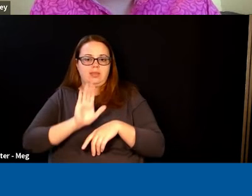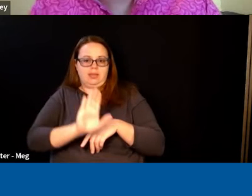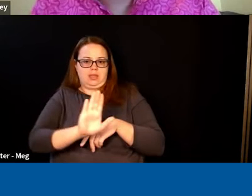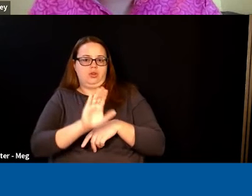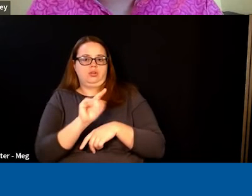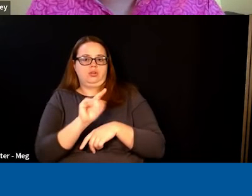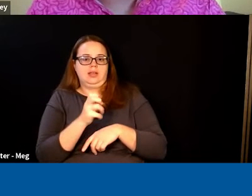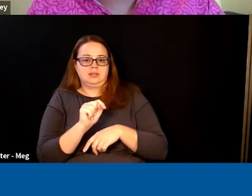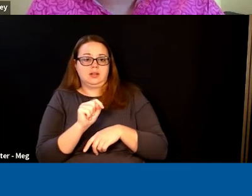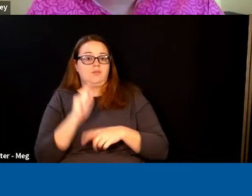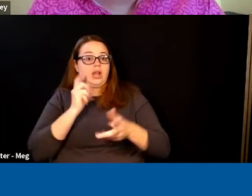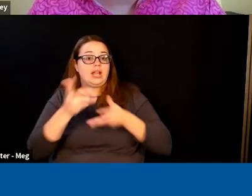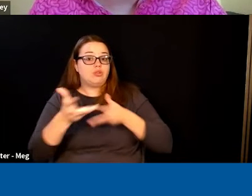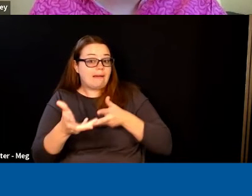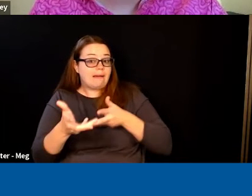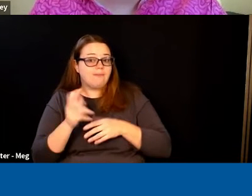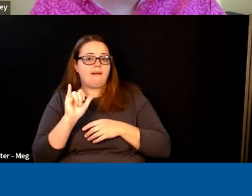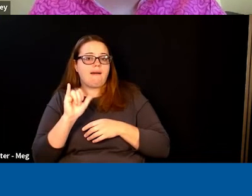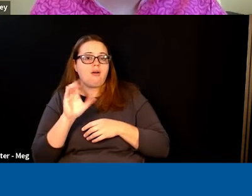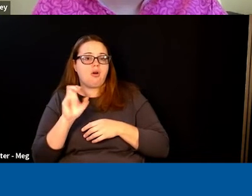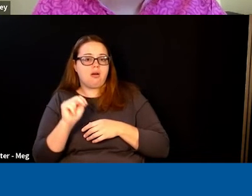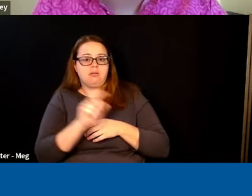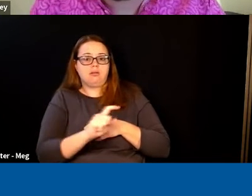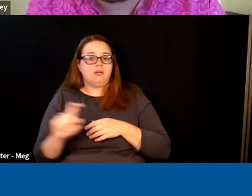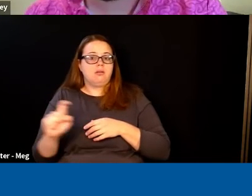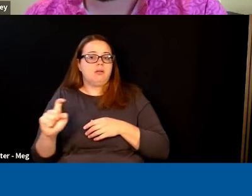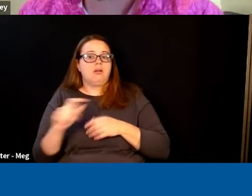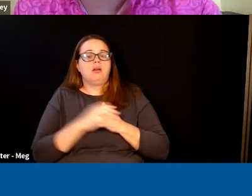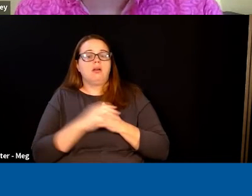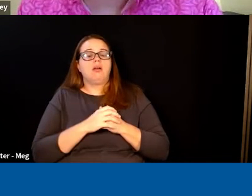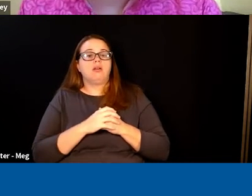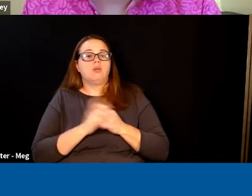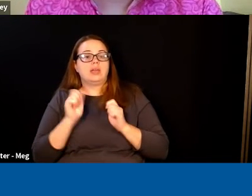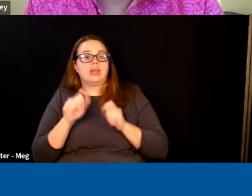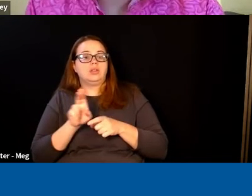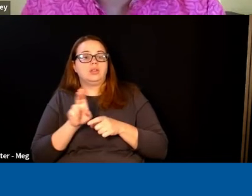For interactive icons, what we can do here is we can make some styling instructions to preserve that buttony-ness.